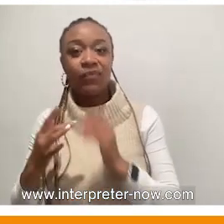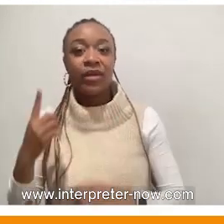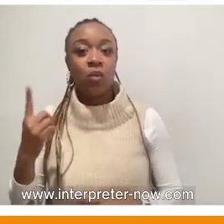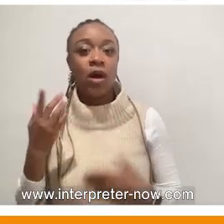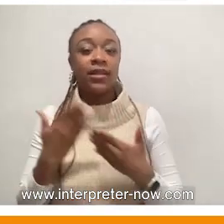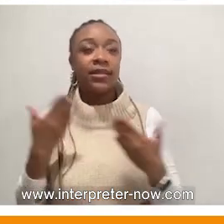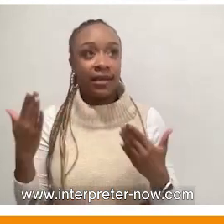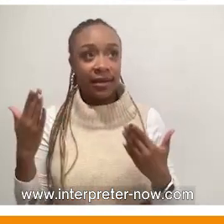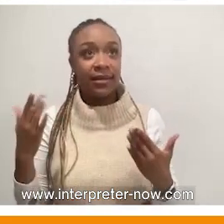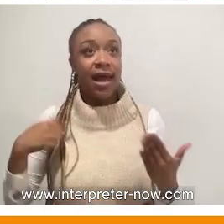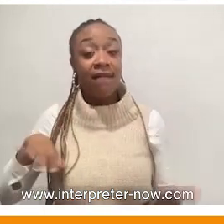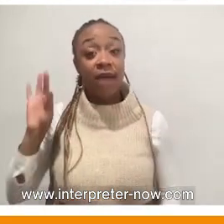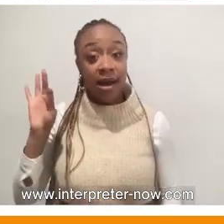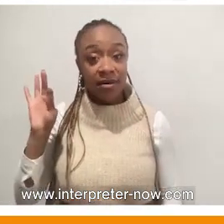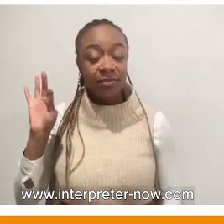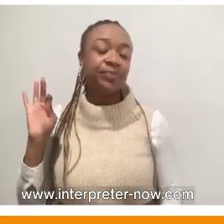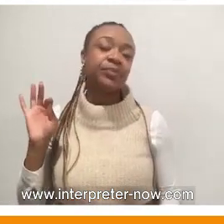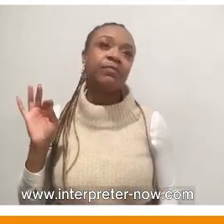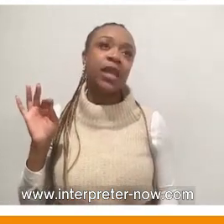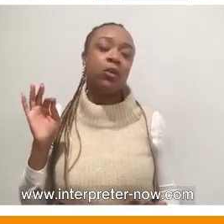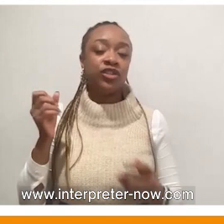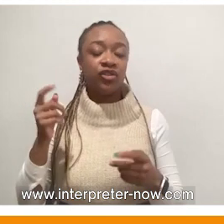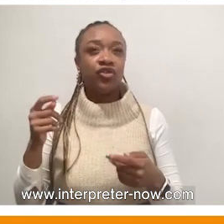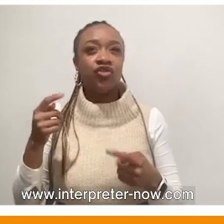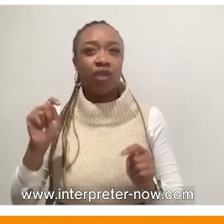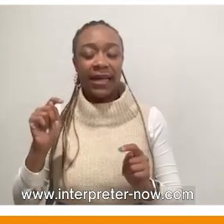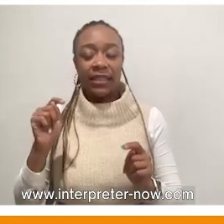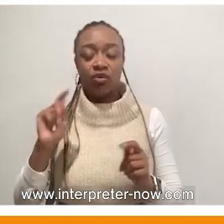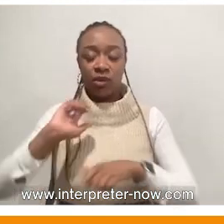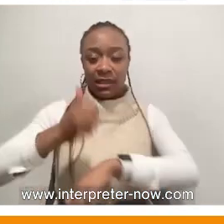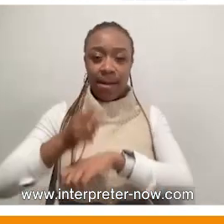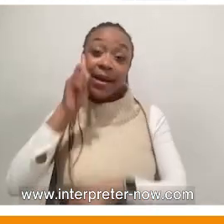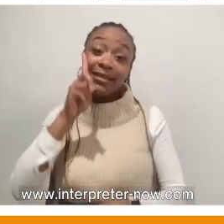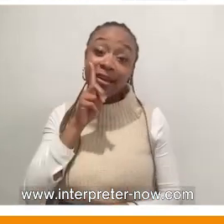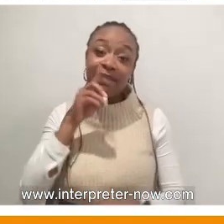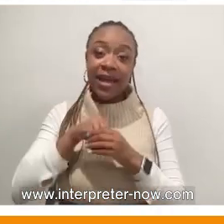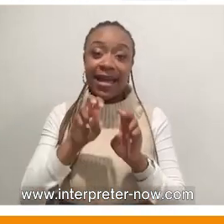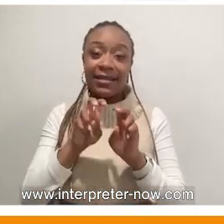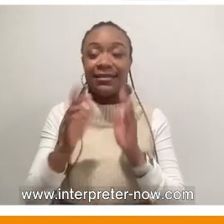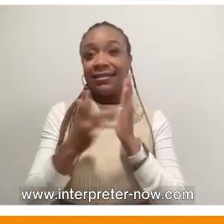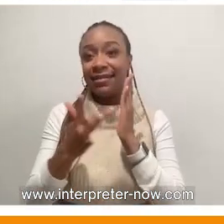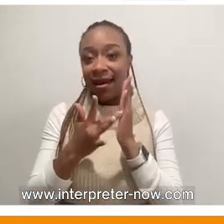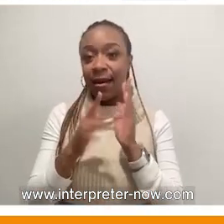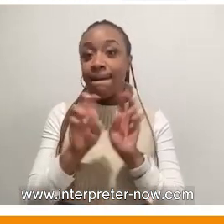One of the things that I found is, as I was trying to create a deaf in tech panel, is